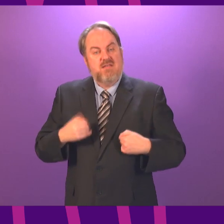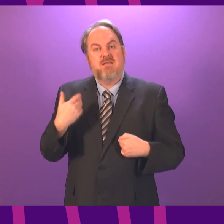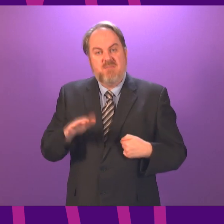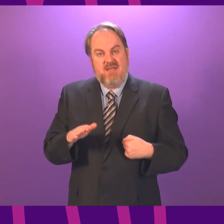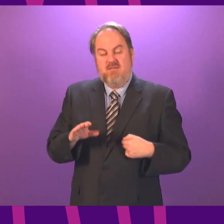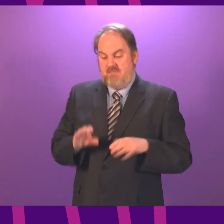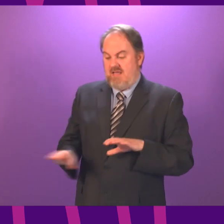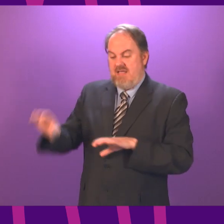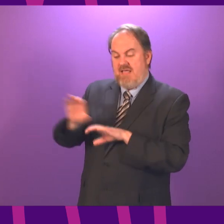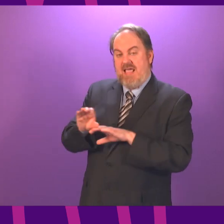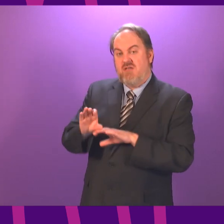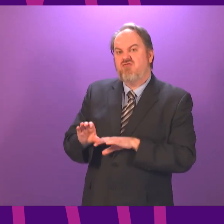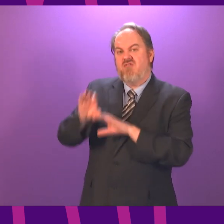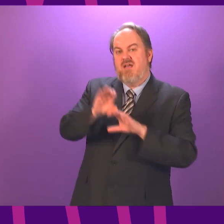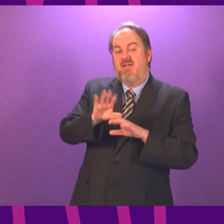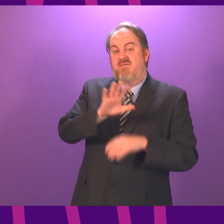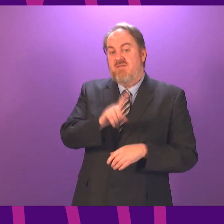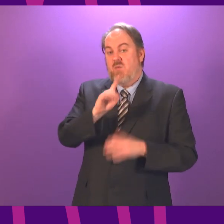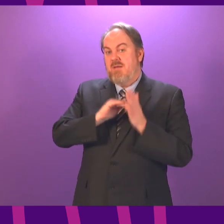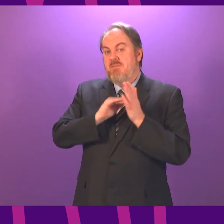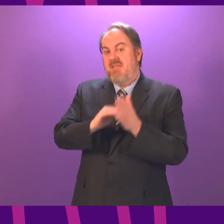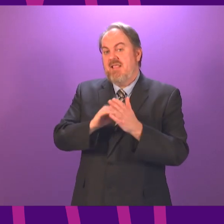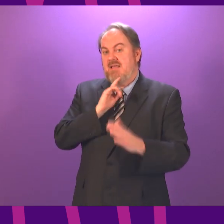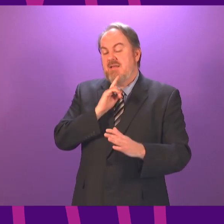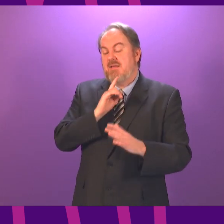million to continue the provision of free school meals during school closures and holiday